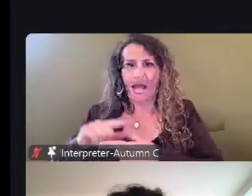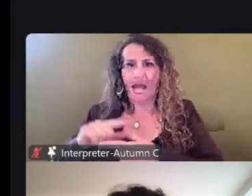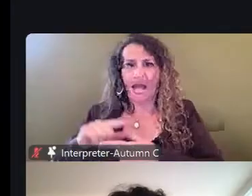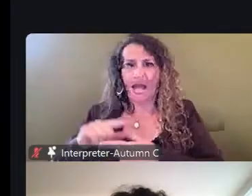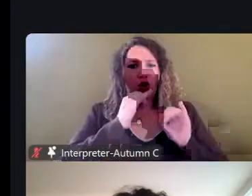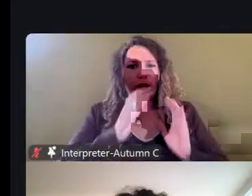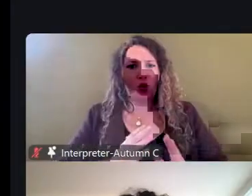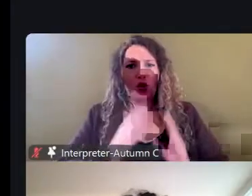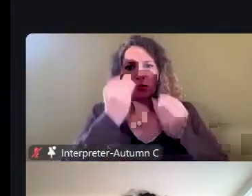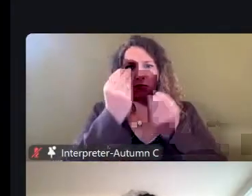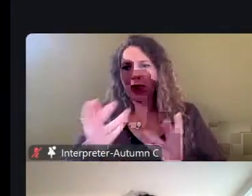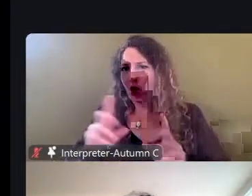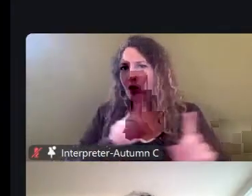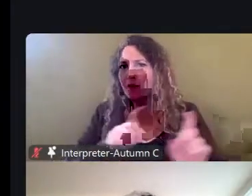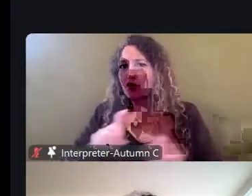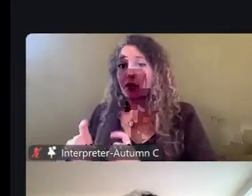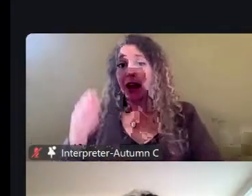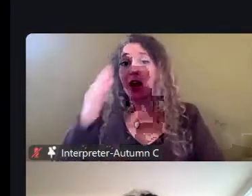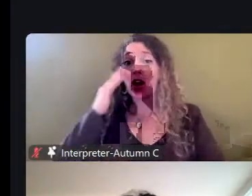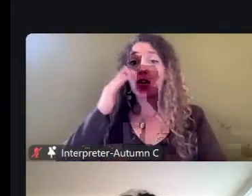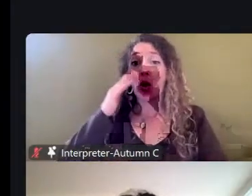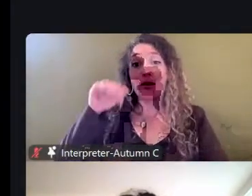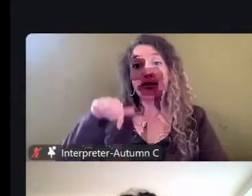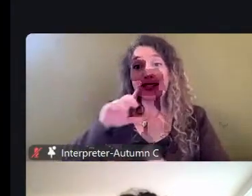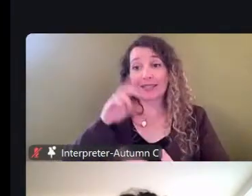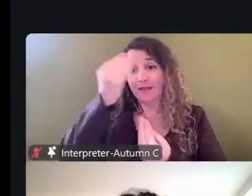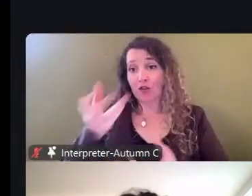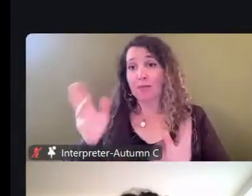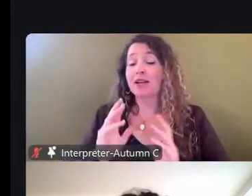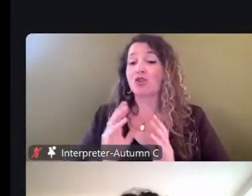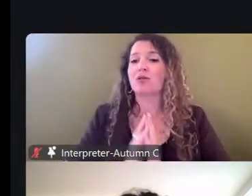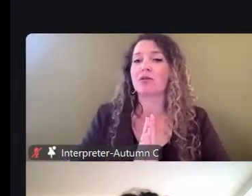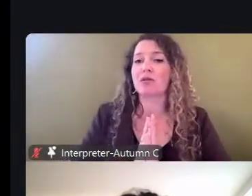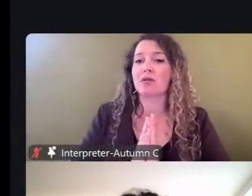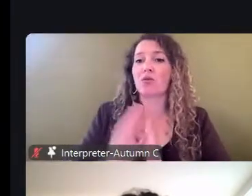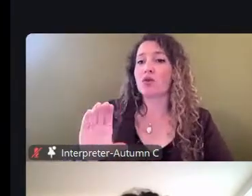So it's important to know that this data was coded in